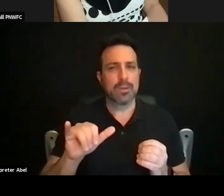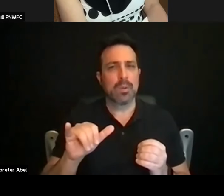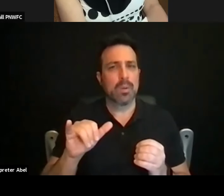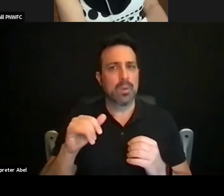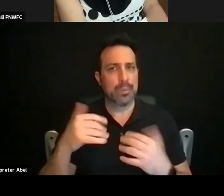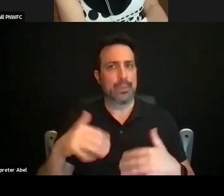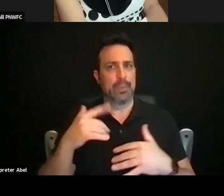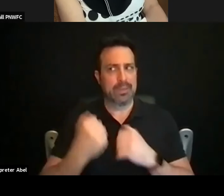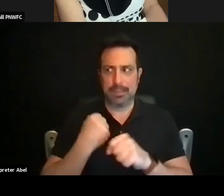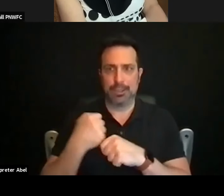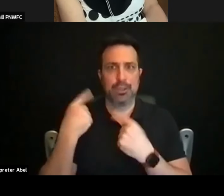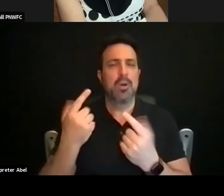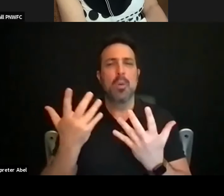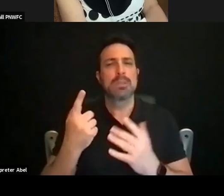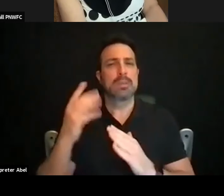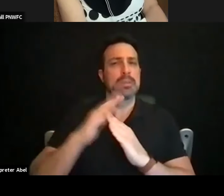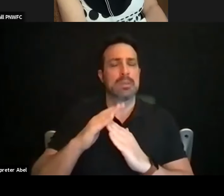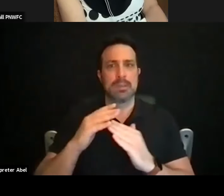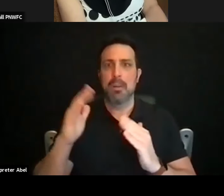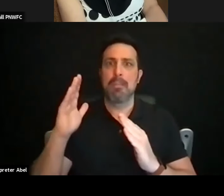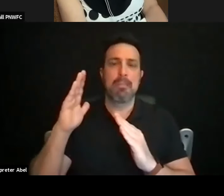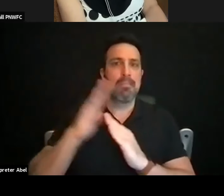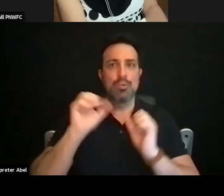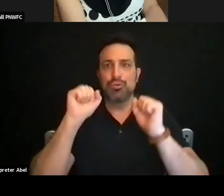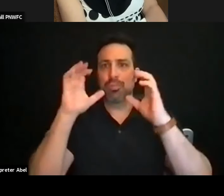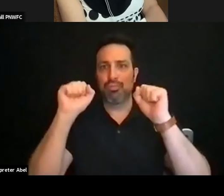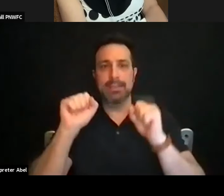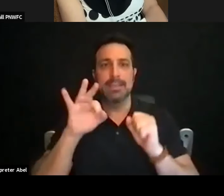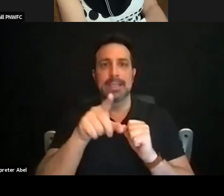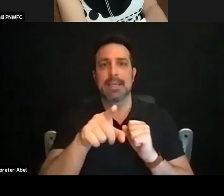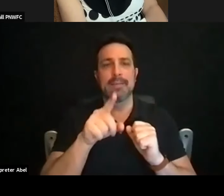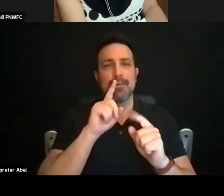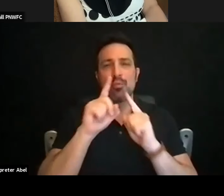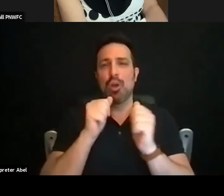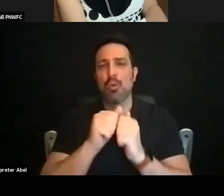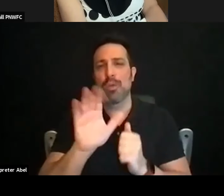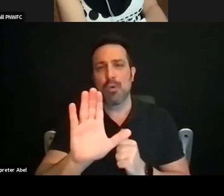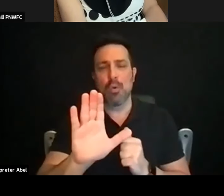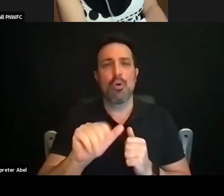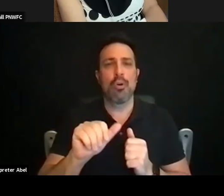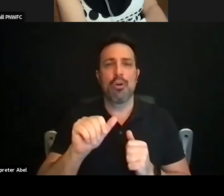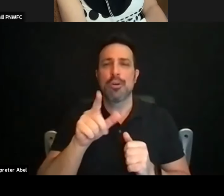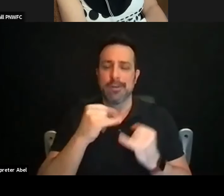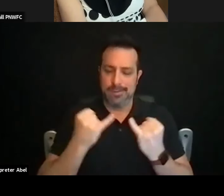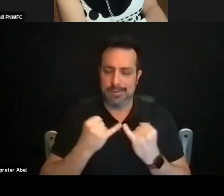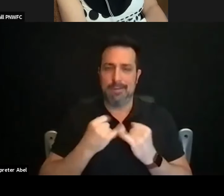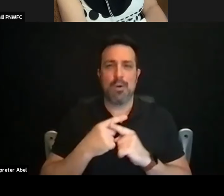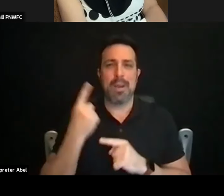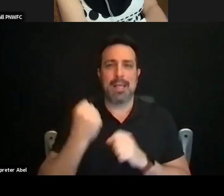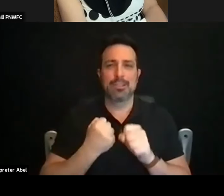themselves. >> One day I'll get the mute button right. Following up up on that, so this has been quite a year,